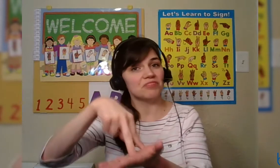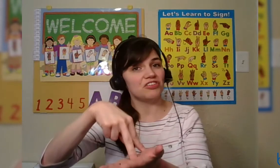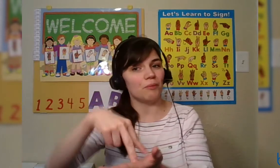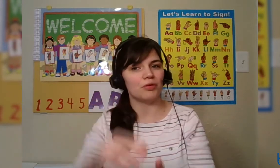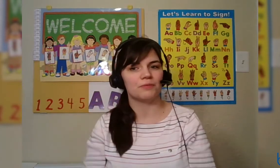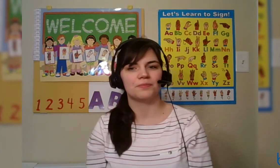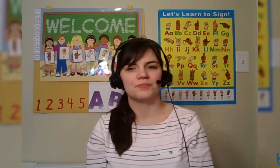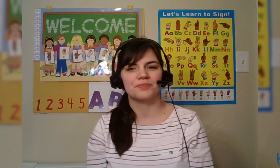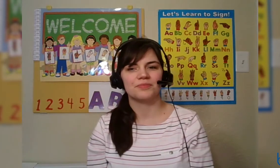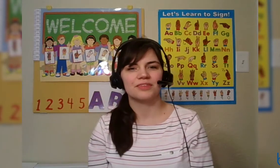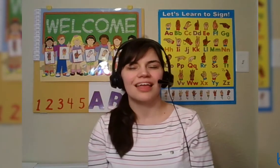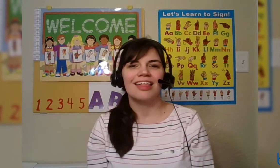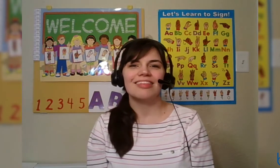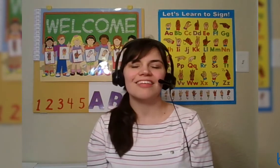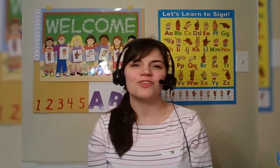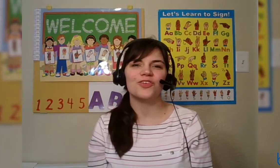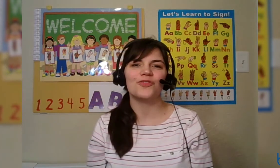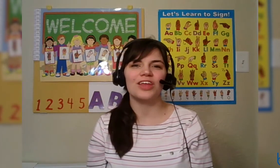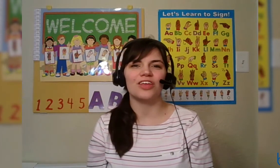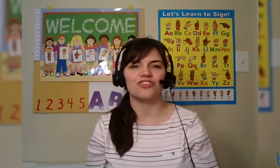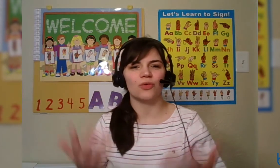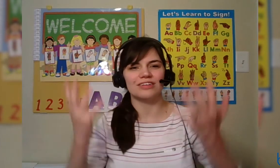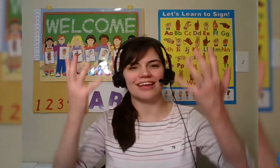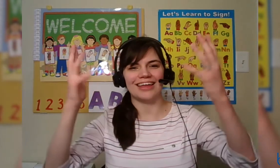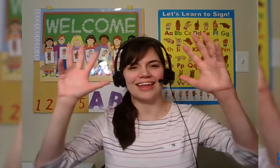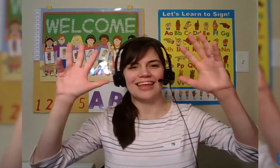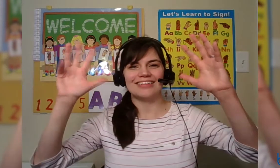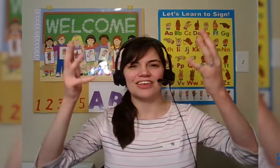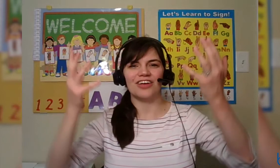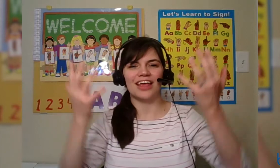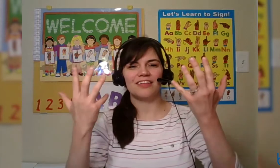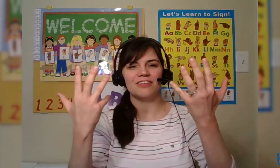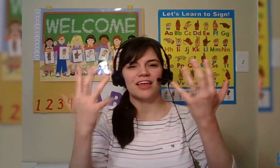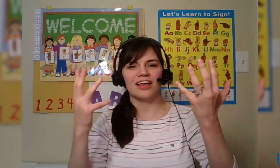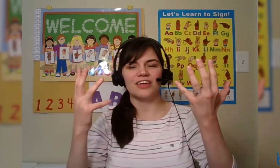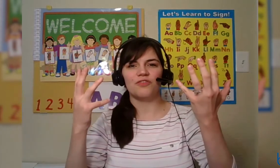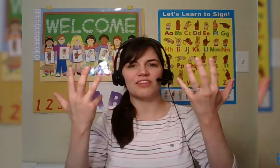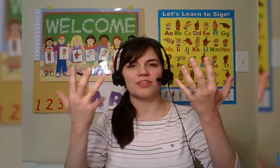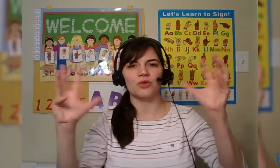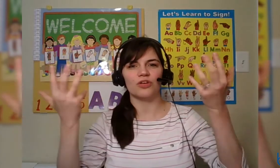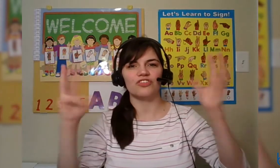jump. The sign for finish or done, take your hands kind of face them towards you